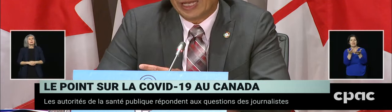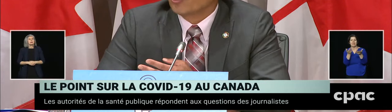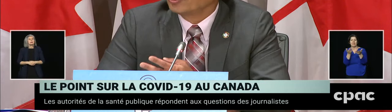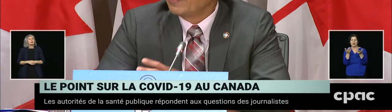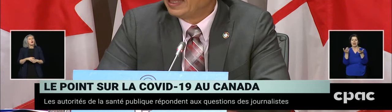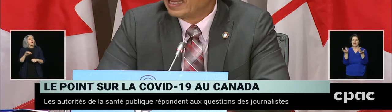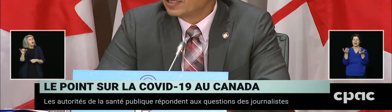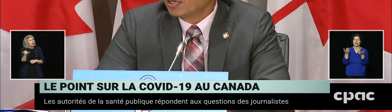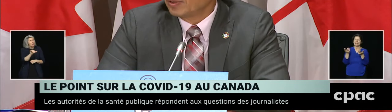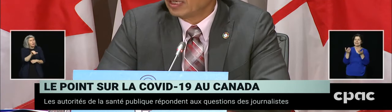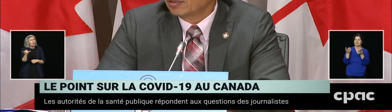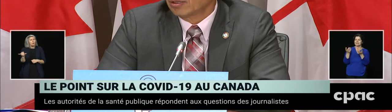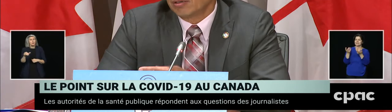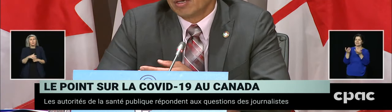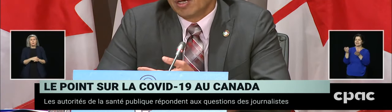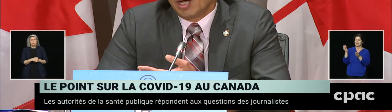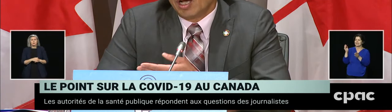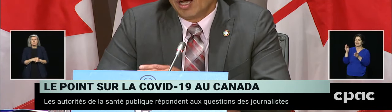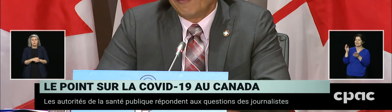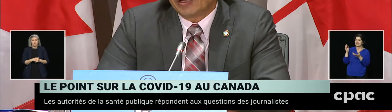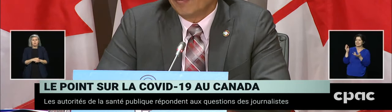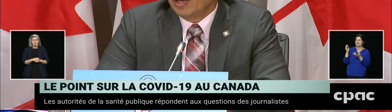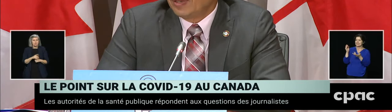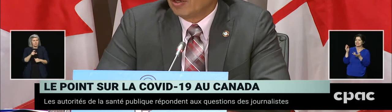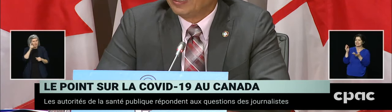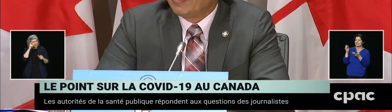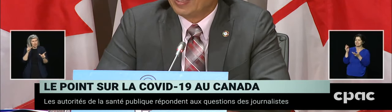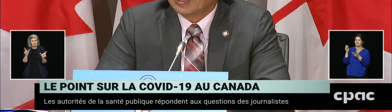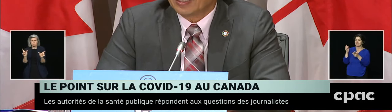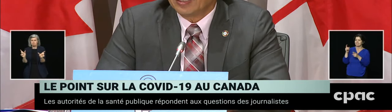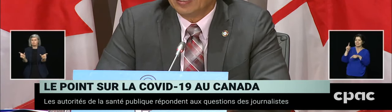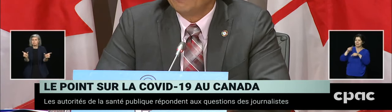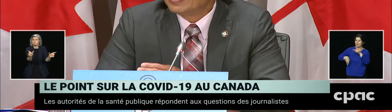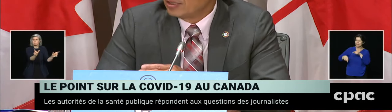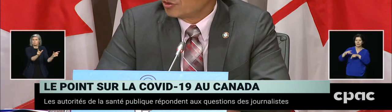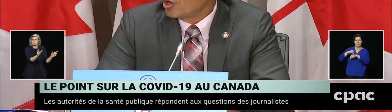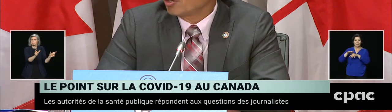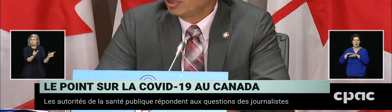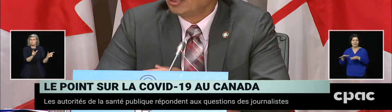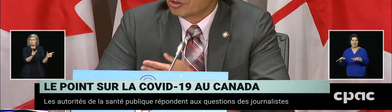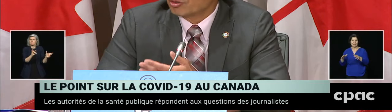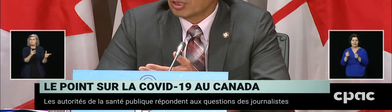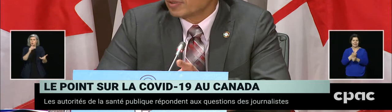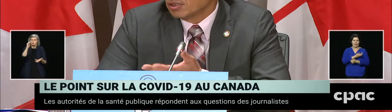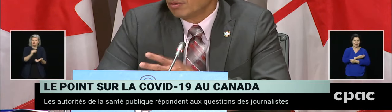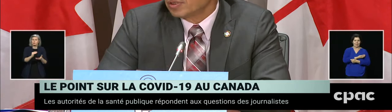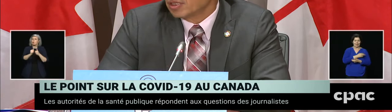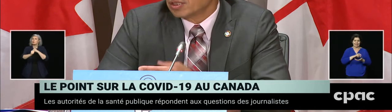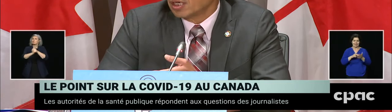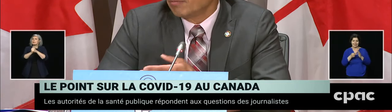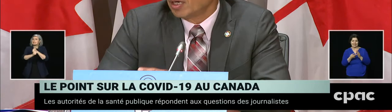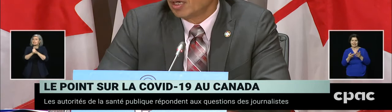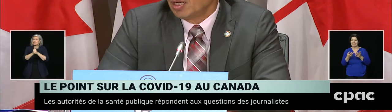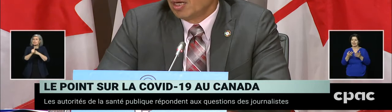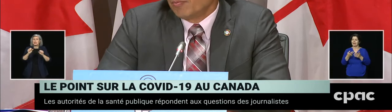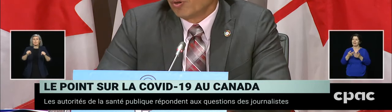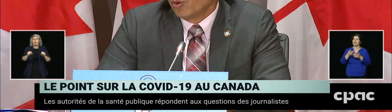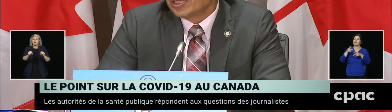I THINK IT'S ALSO IMPORTANT TO